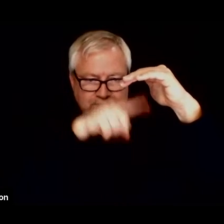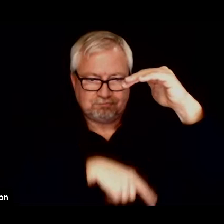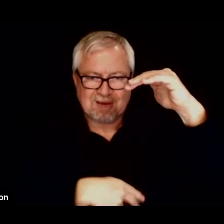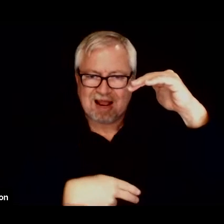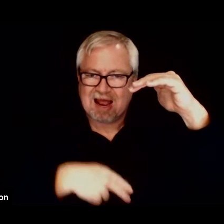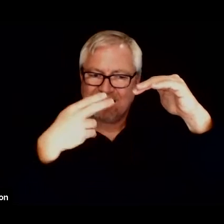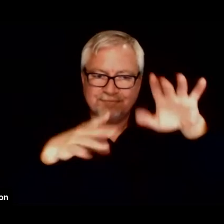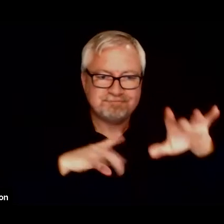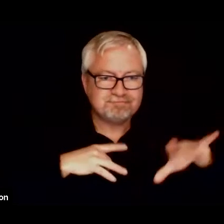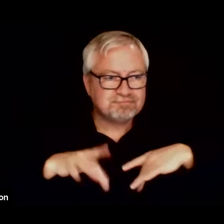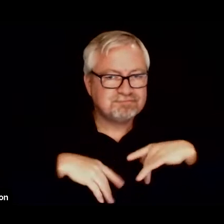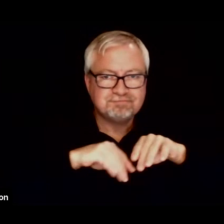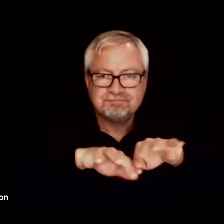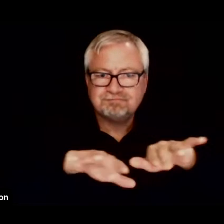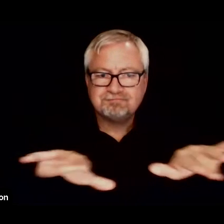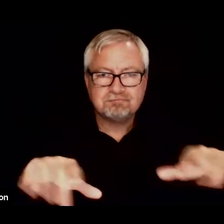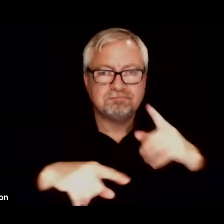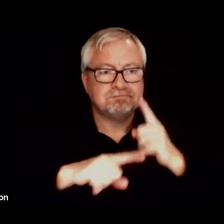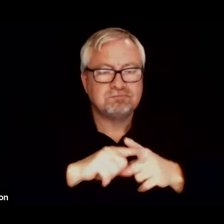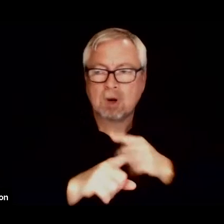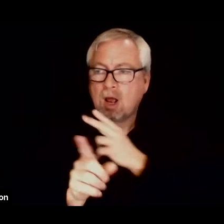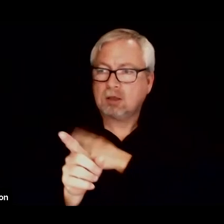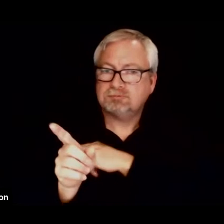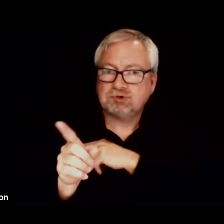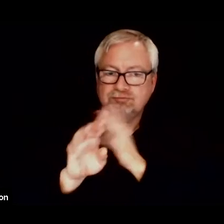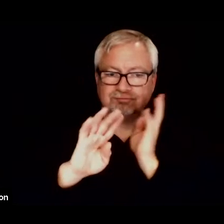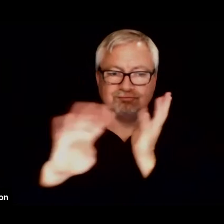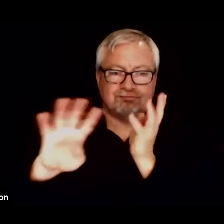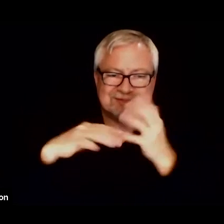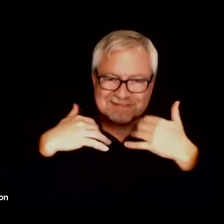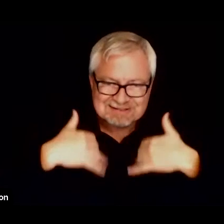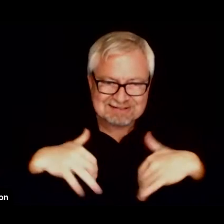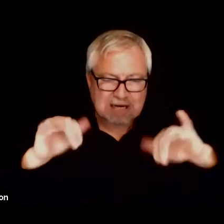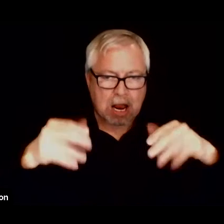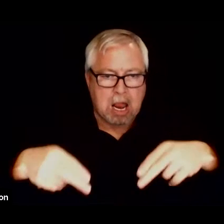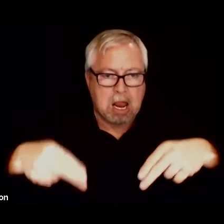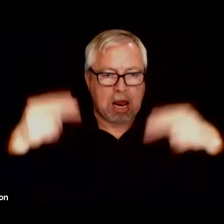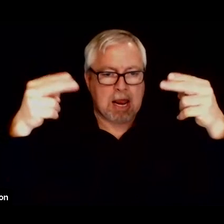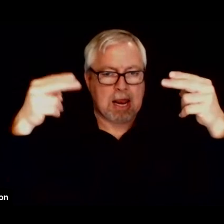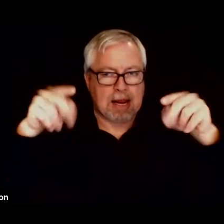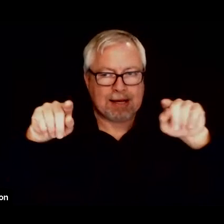one thing that we do remain concerned about is the seven-day average testing positivity rate,